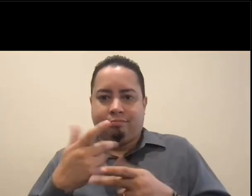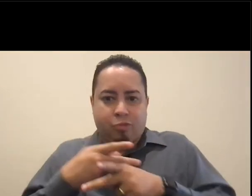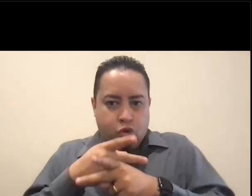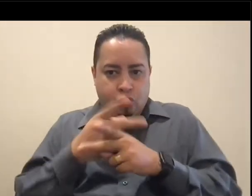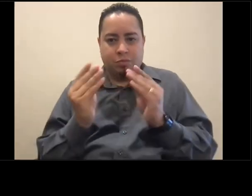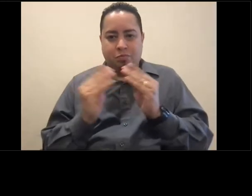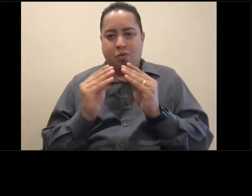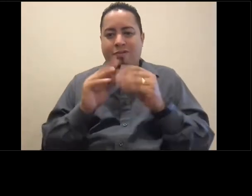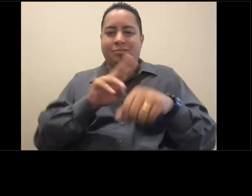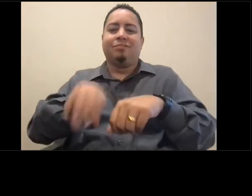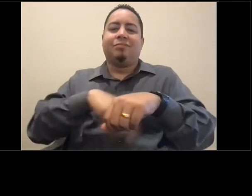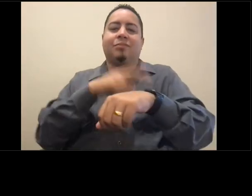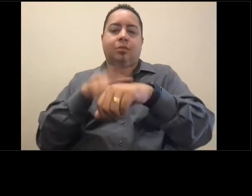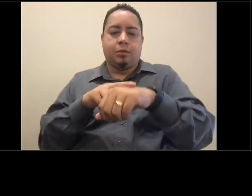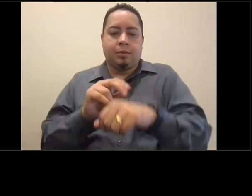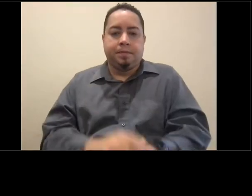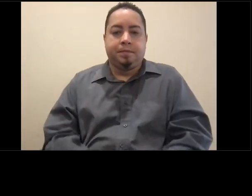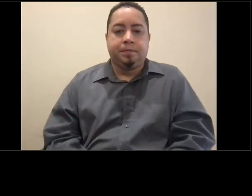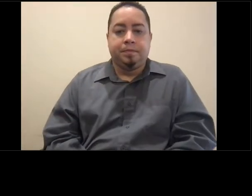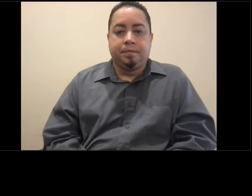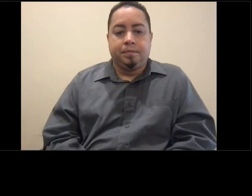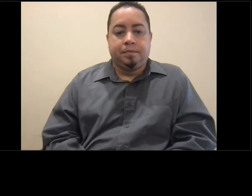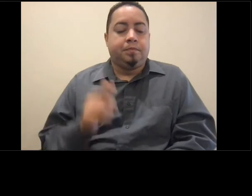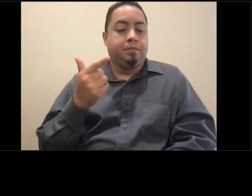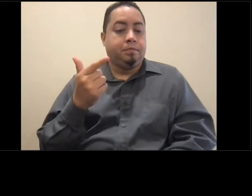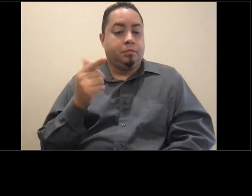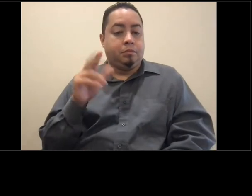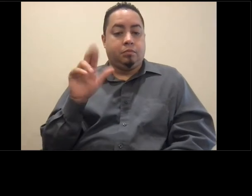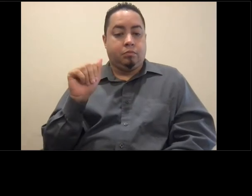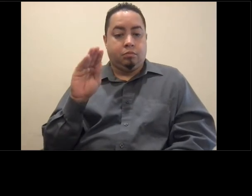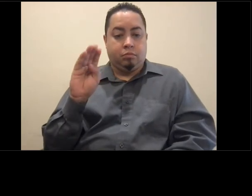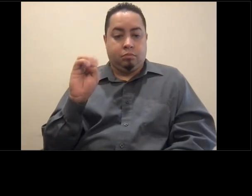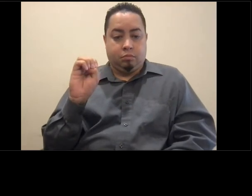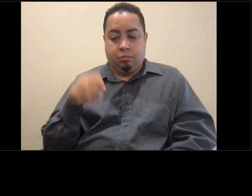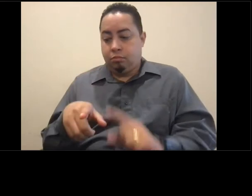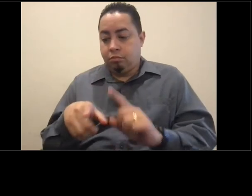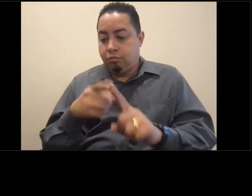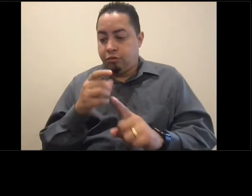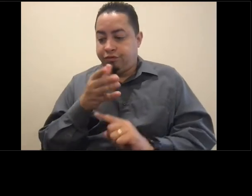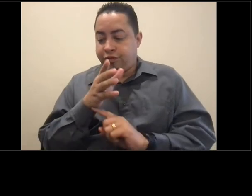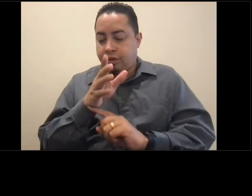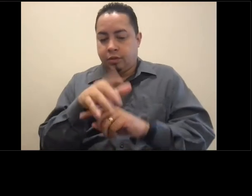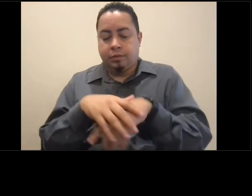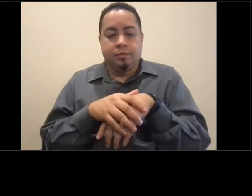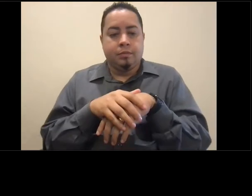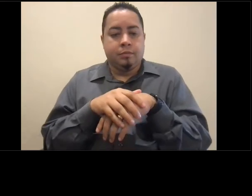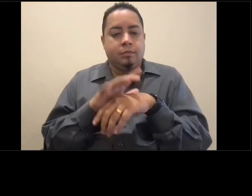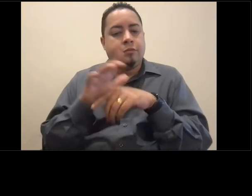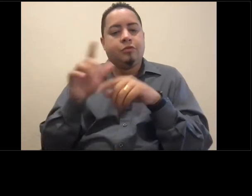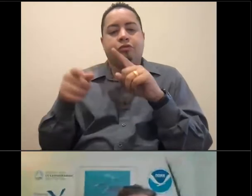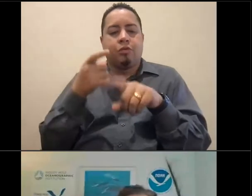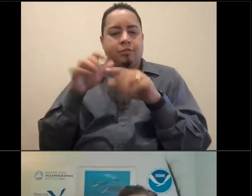Excellent. Well, I have a few questions to round it off, but thanks so much for that great information. I know that I learned a lot